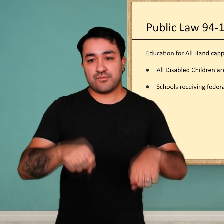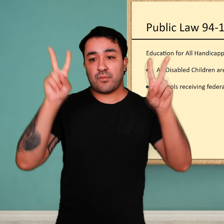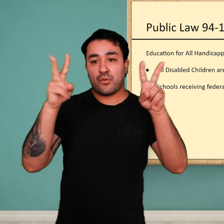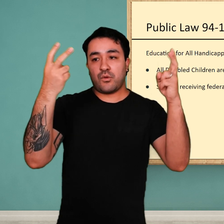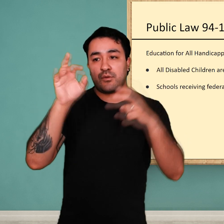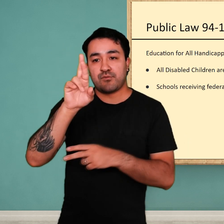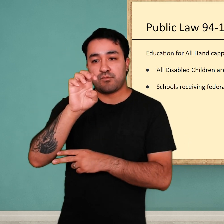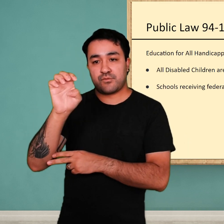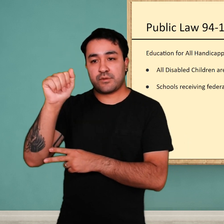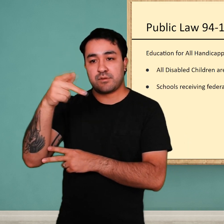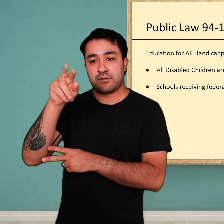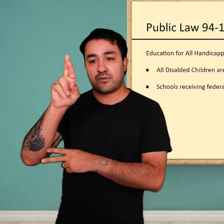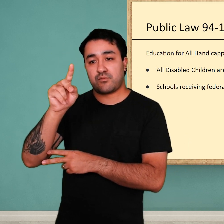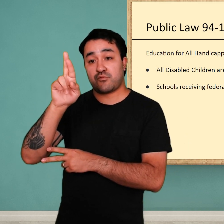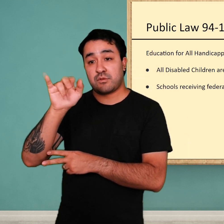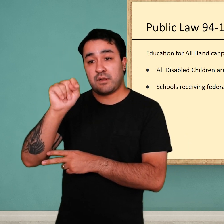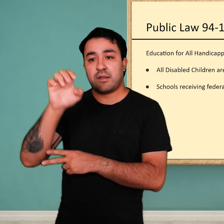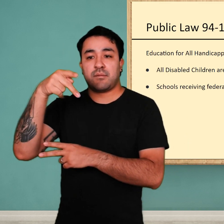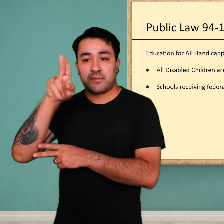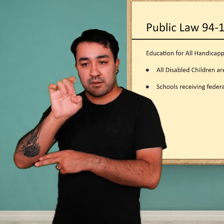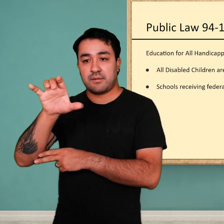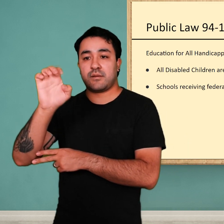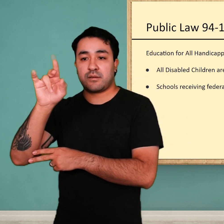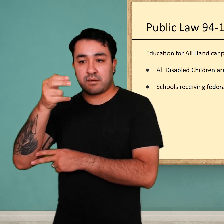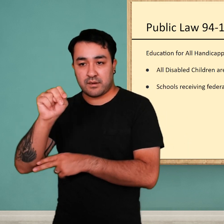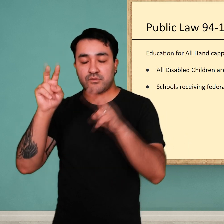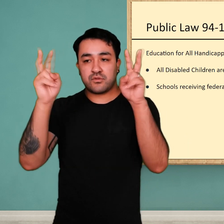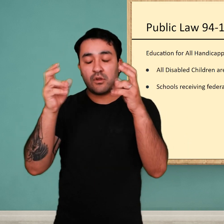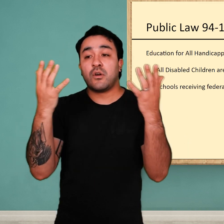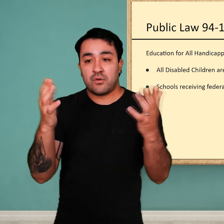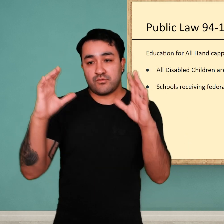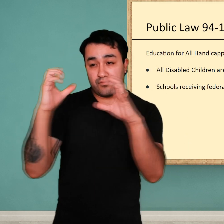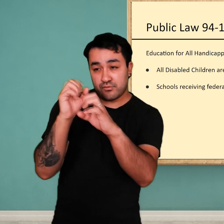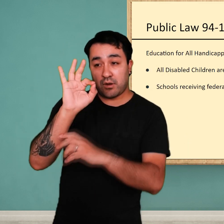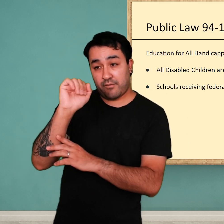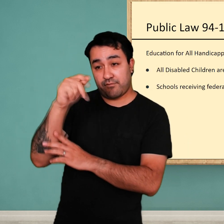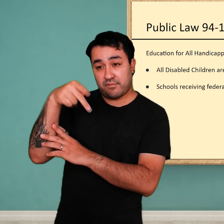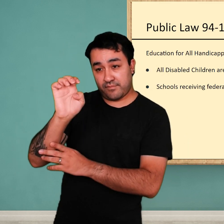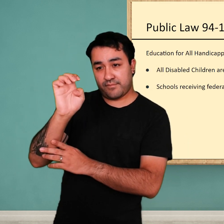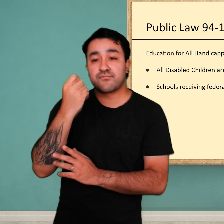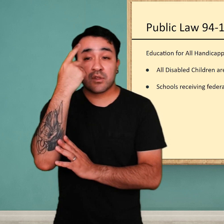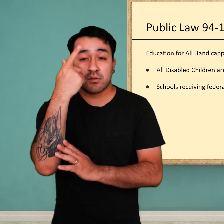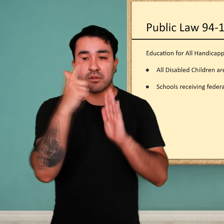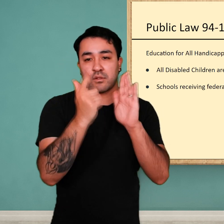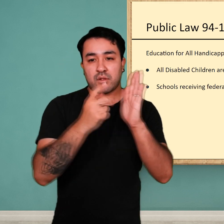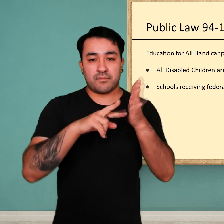appropriate public education.” This requirement requires any school receiving federal funds,